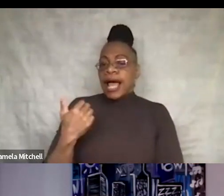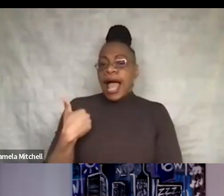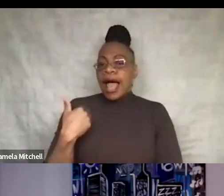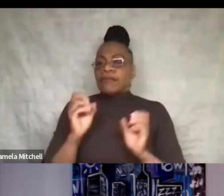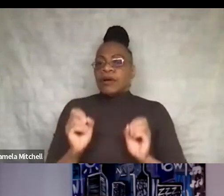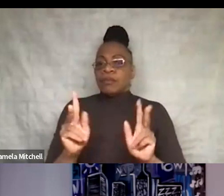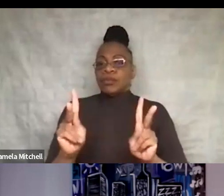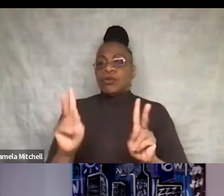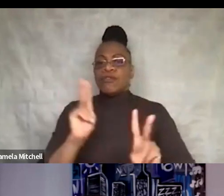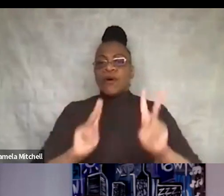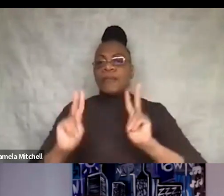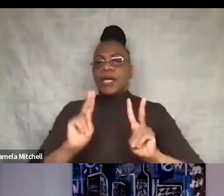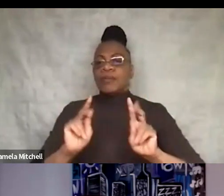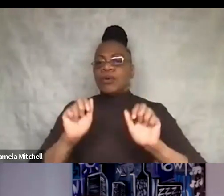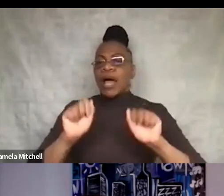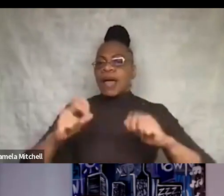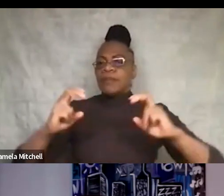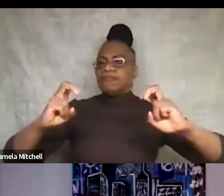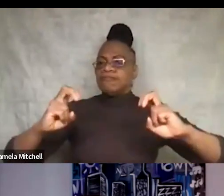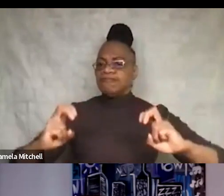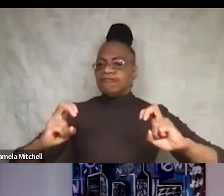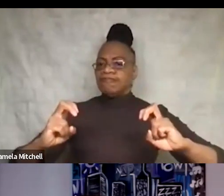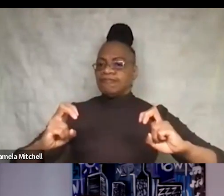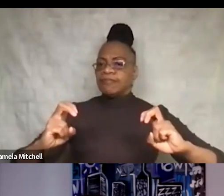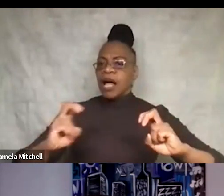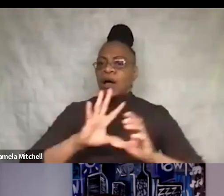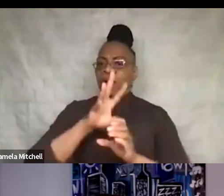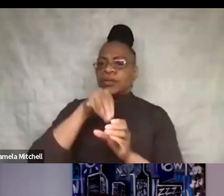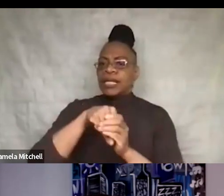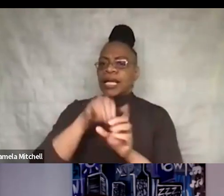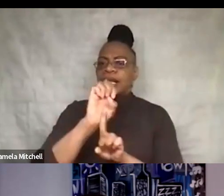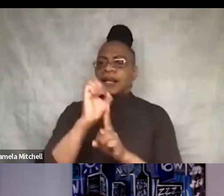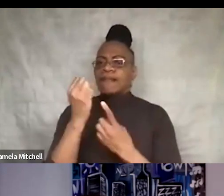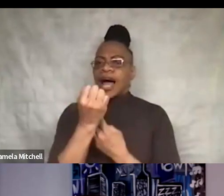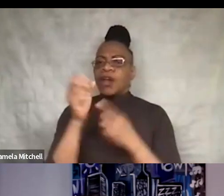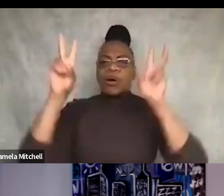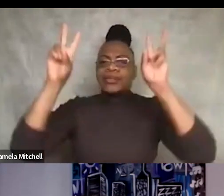for people to be able to sit down in an environment where title is not as important as the client.